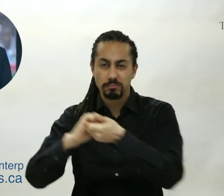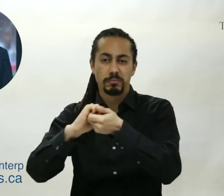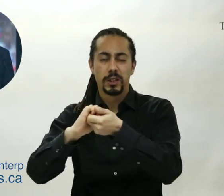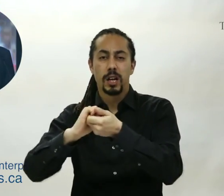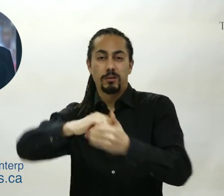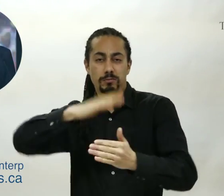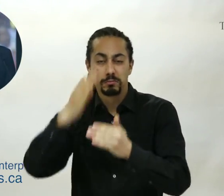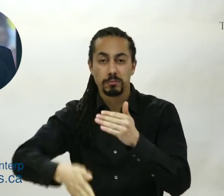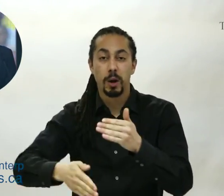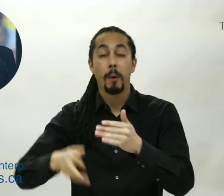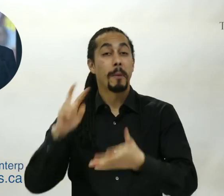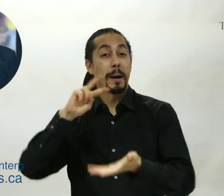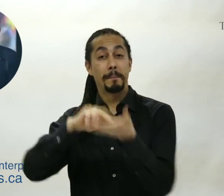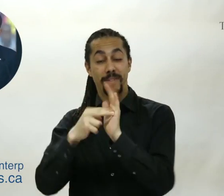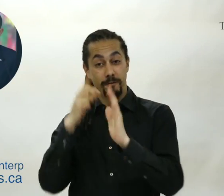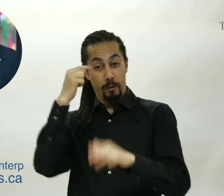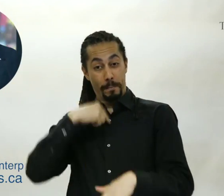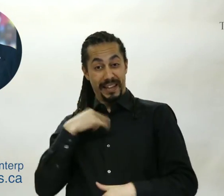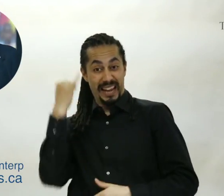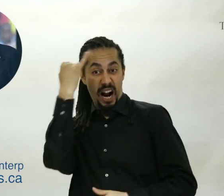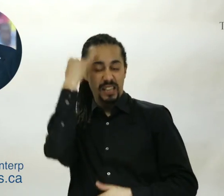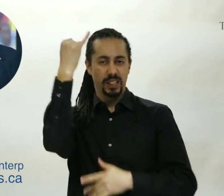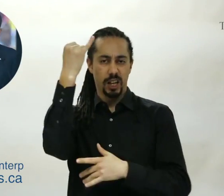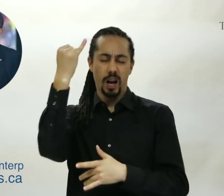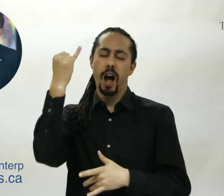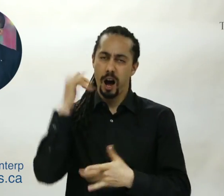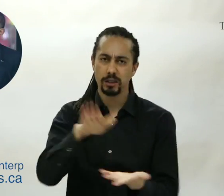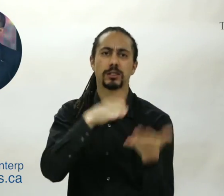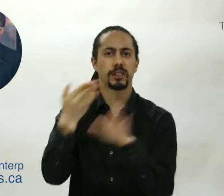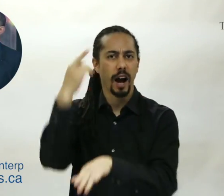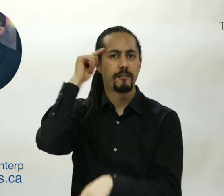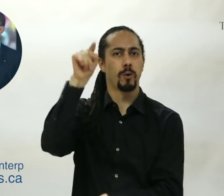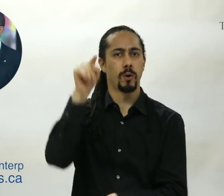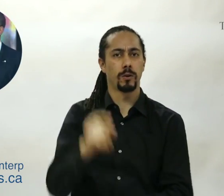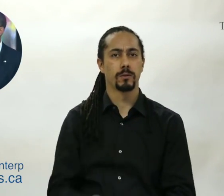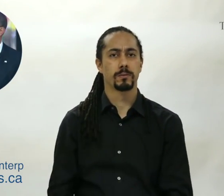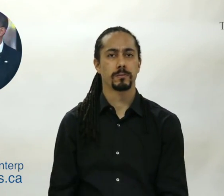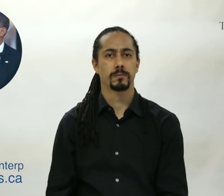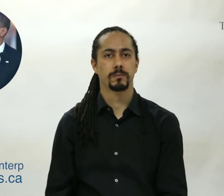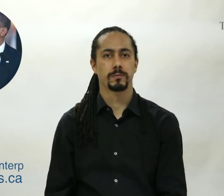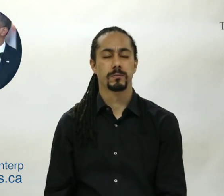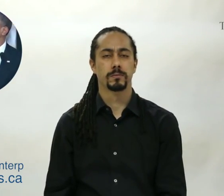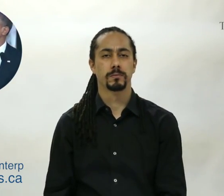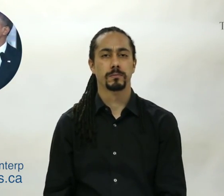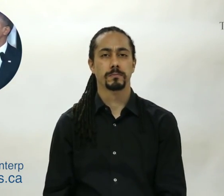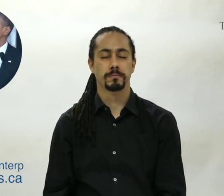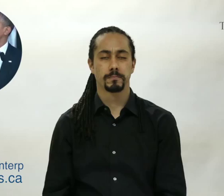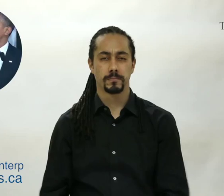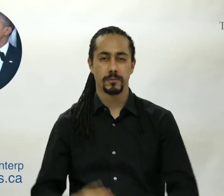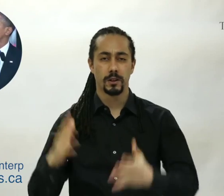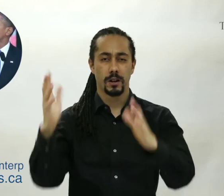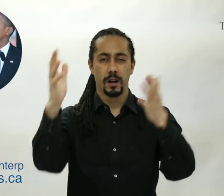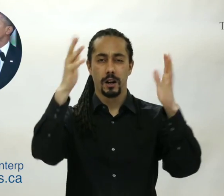. But if needs be, it is an ideal for which I am prepared to die.